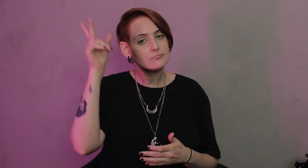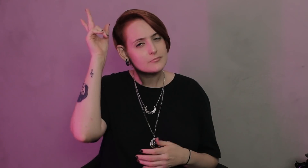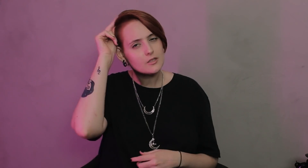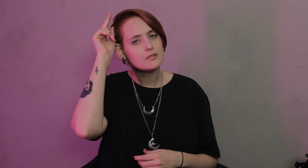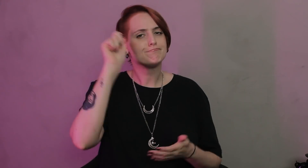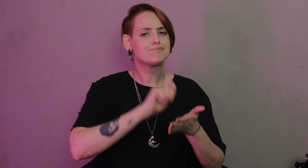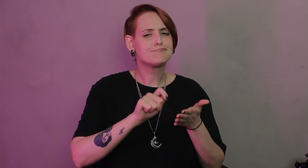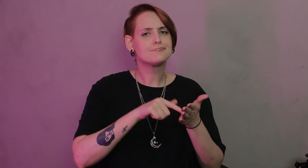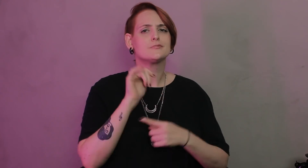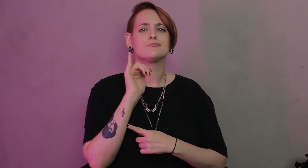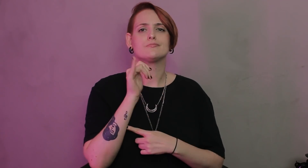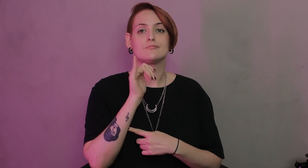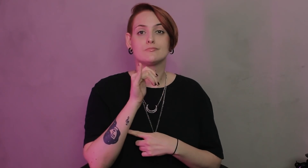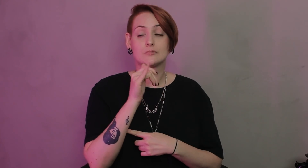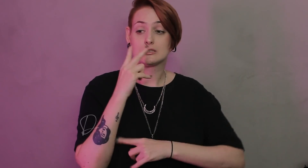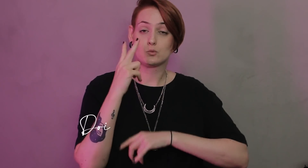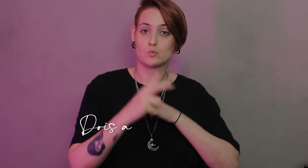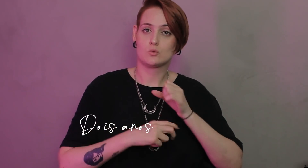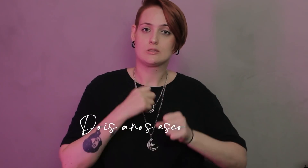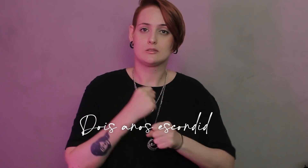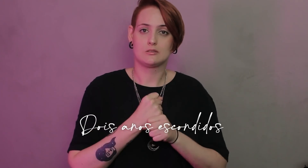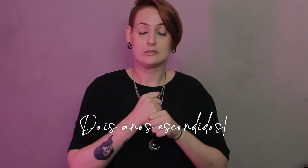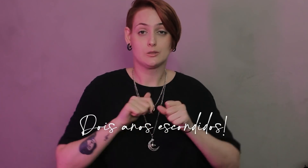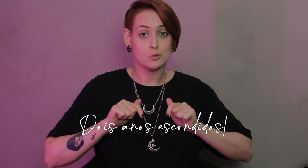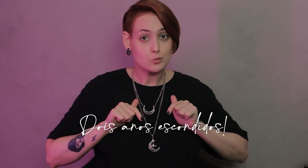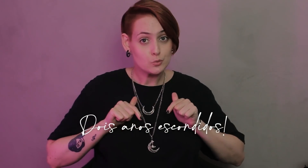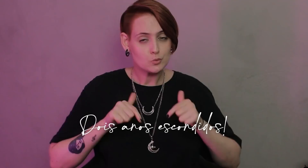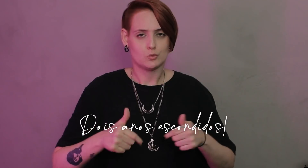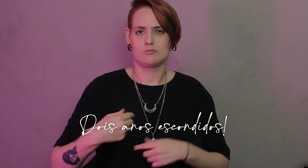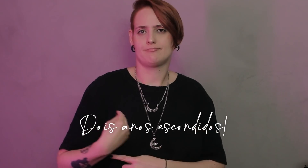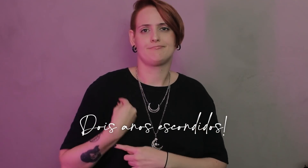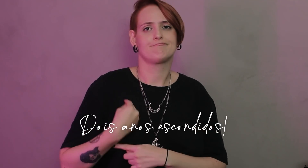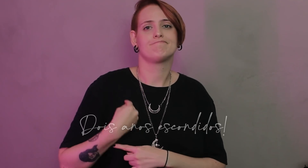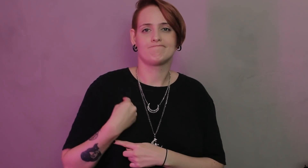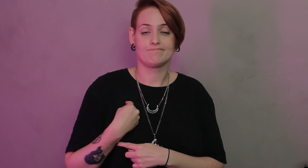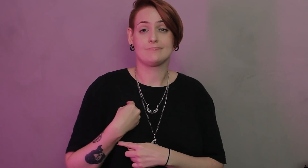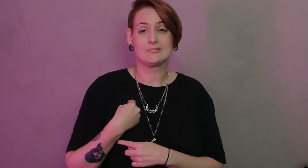Anne reports that it took two years to survive like this.